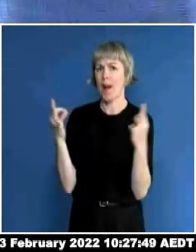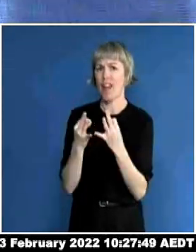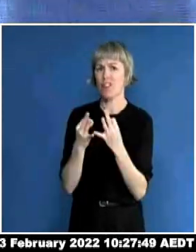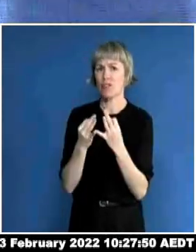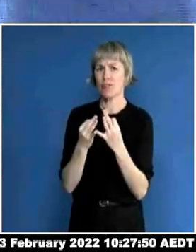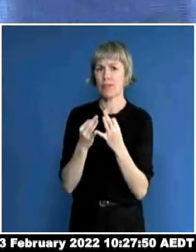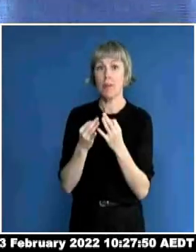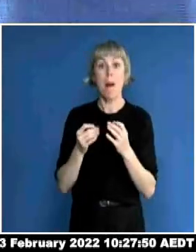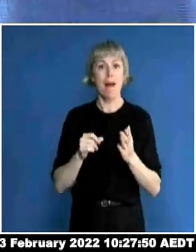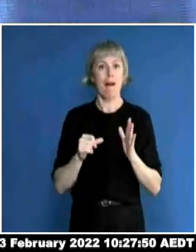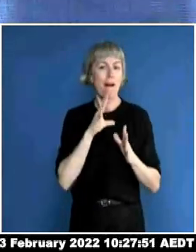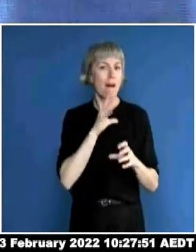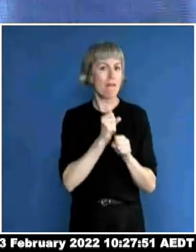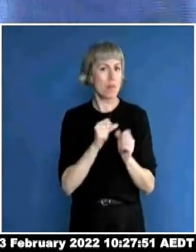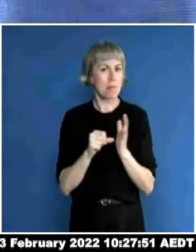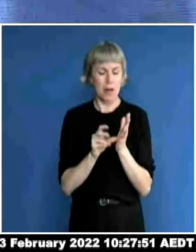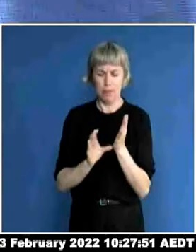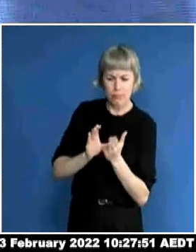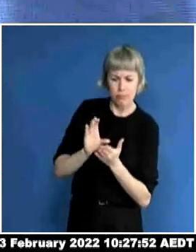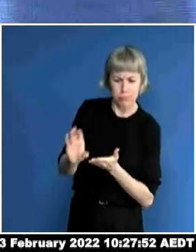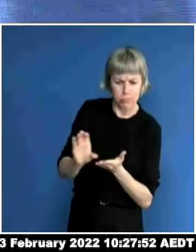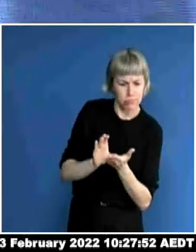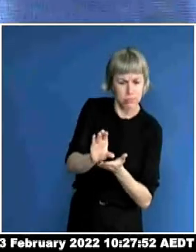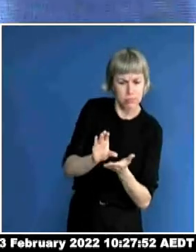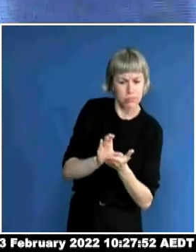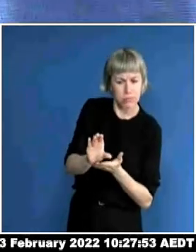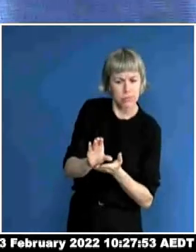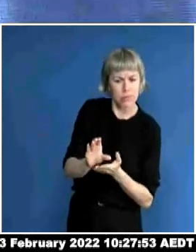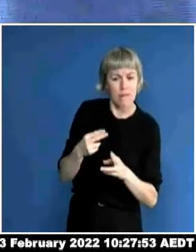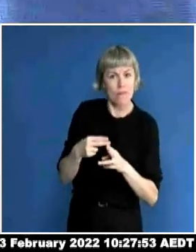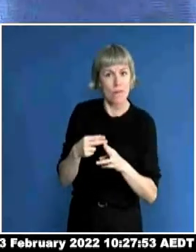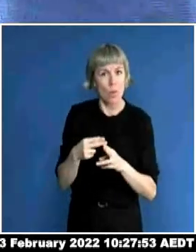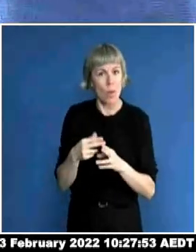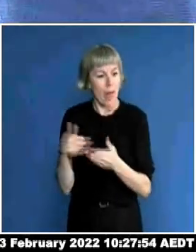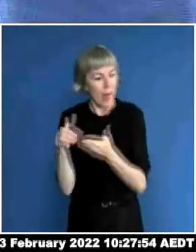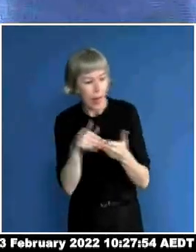appropriate that work may be for that specific individual and their particular